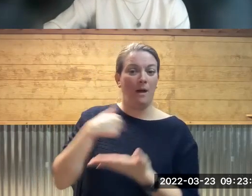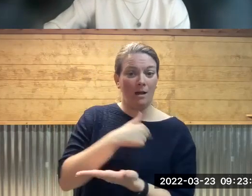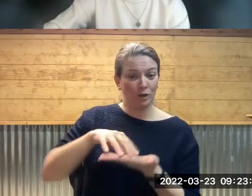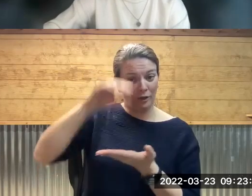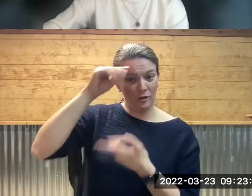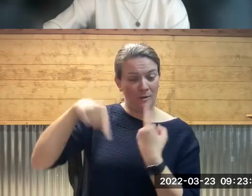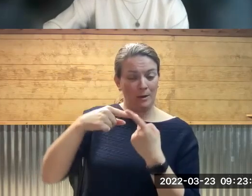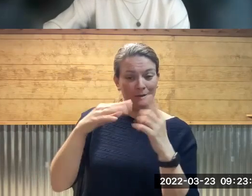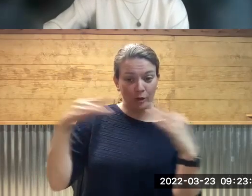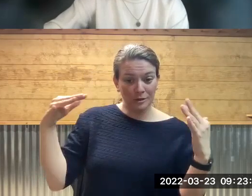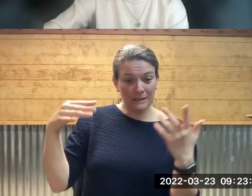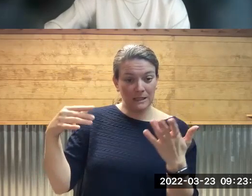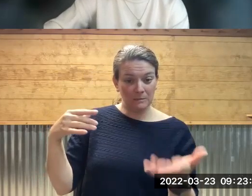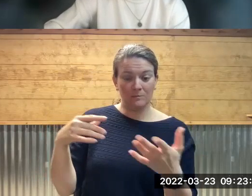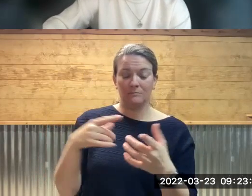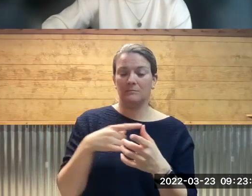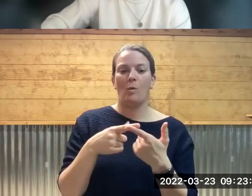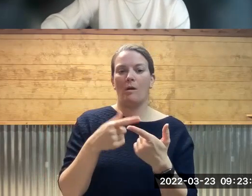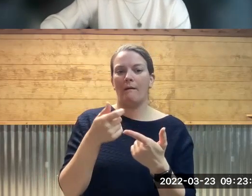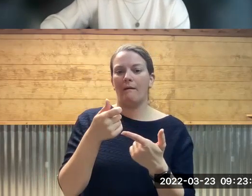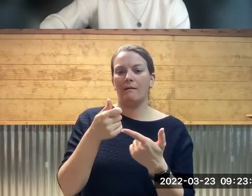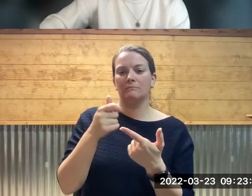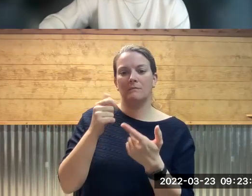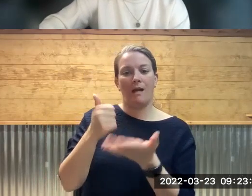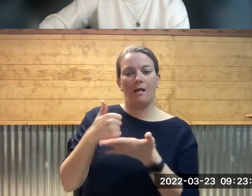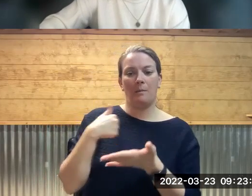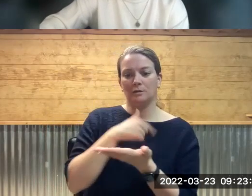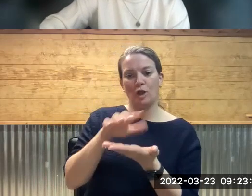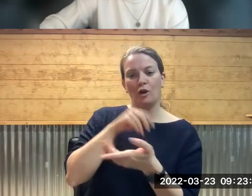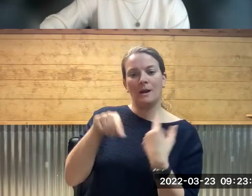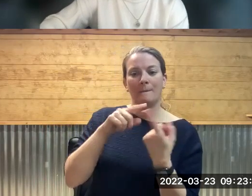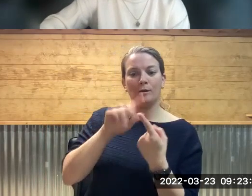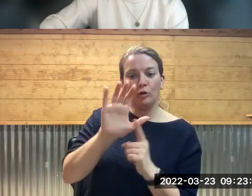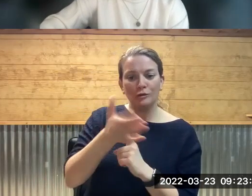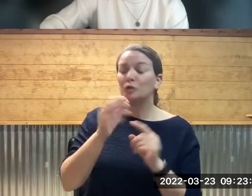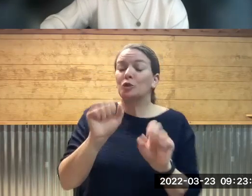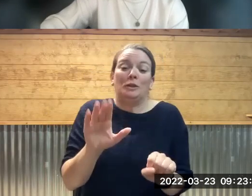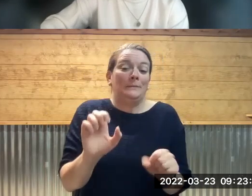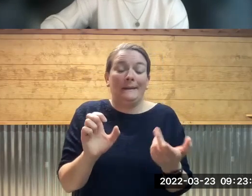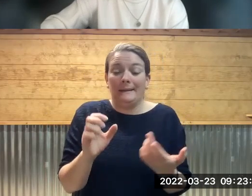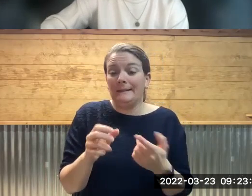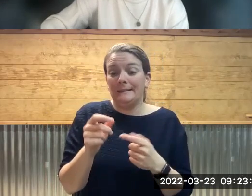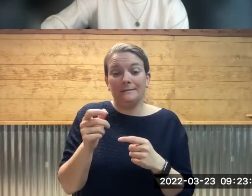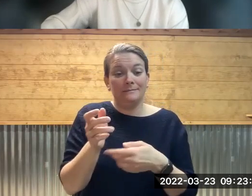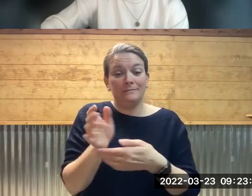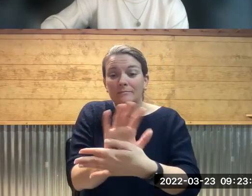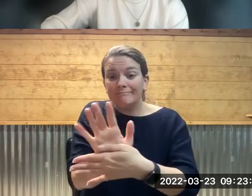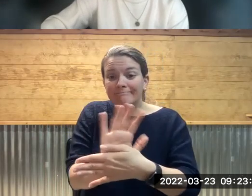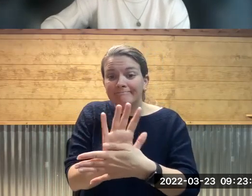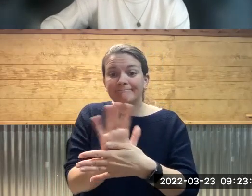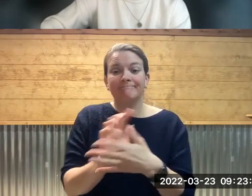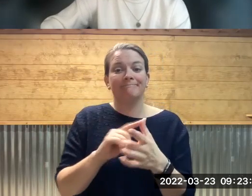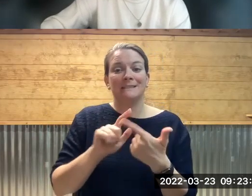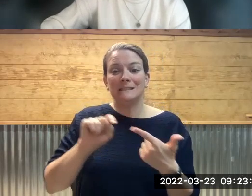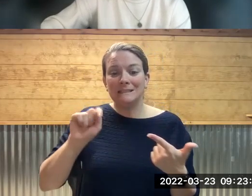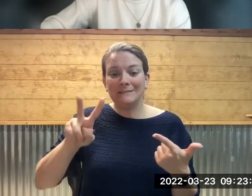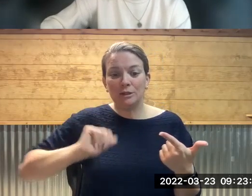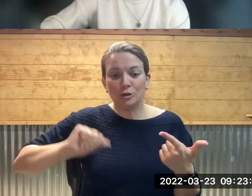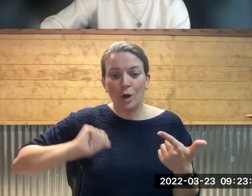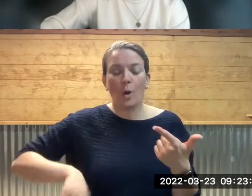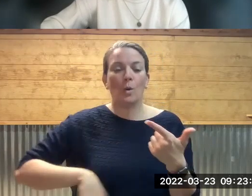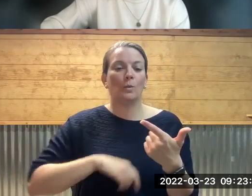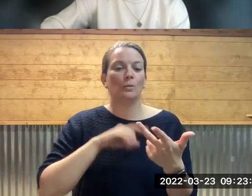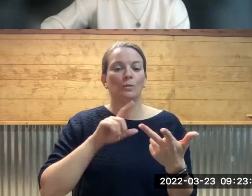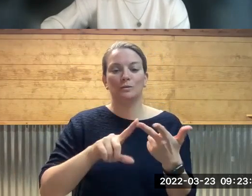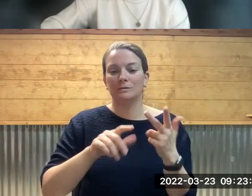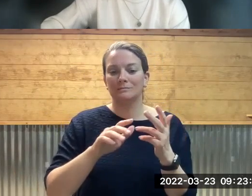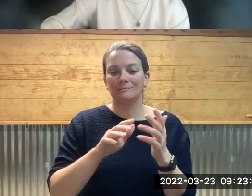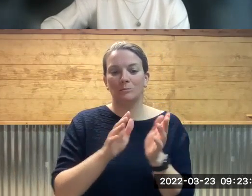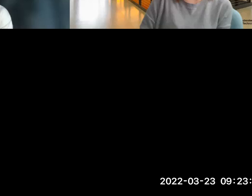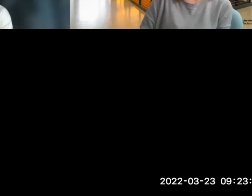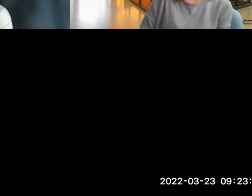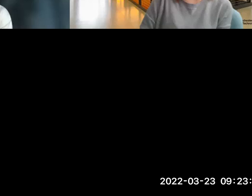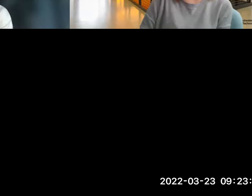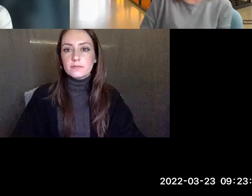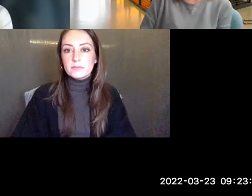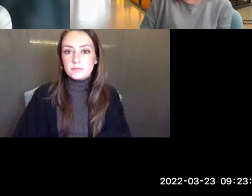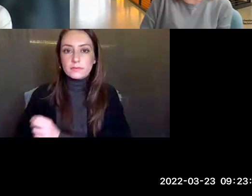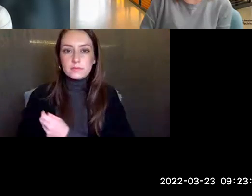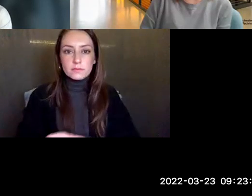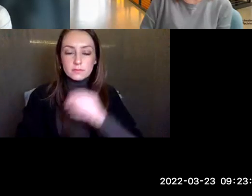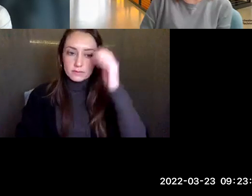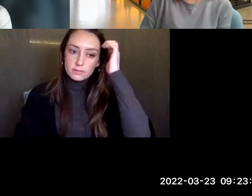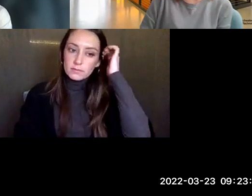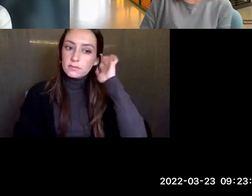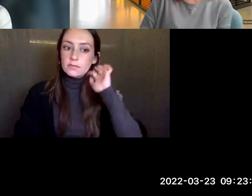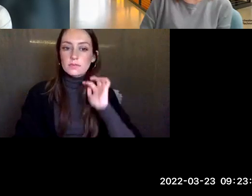You identify with these can be streaming service shows, films, music podcasts, books, or culture activities, such as travel, preparing or eating, food or dance.